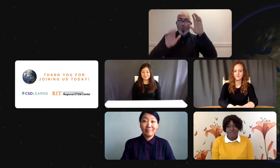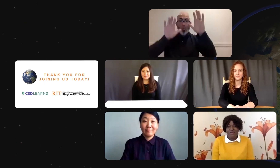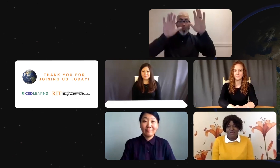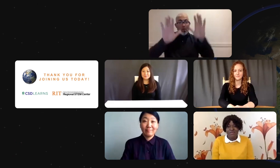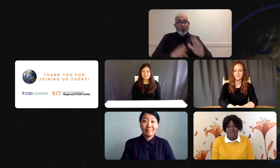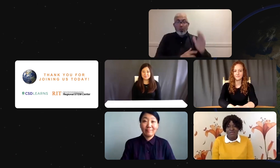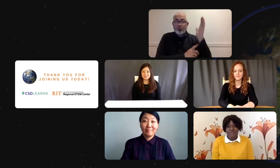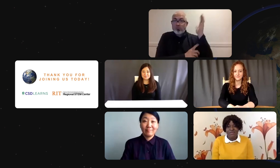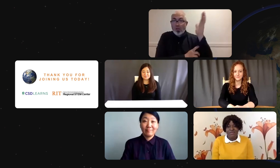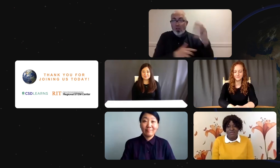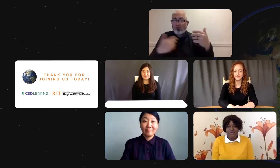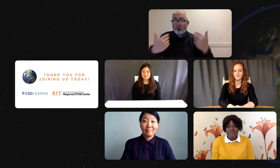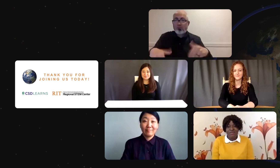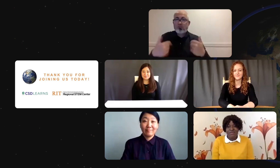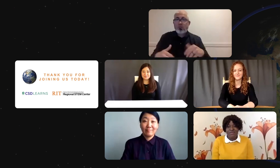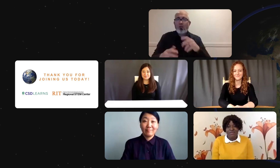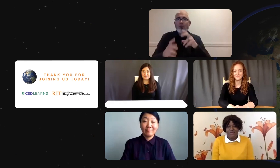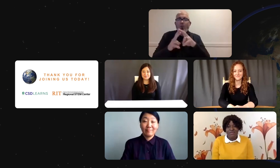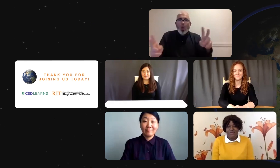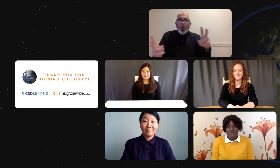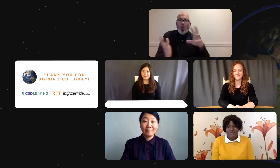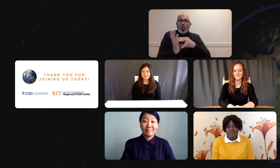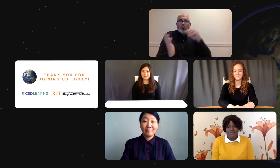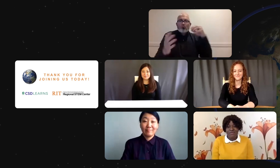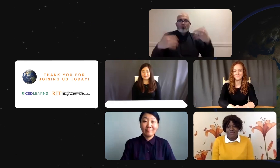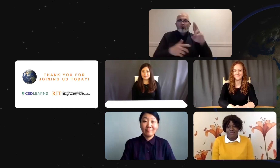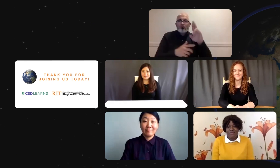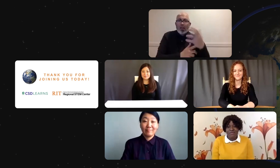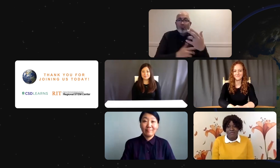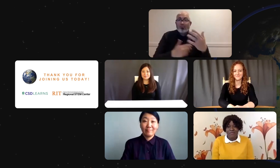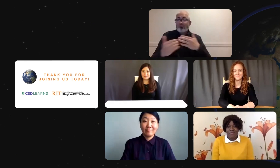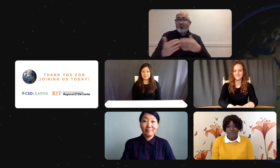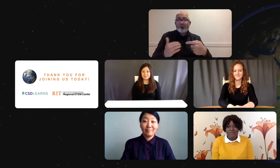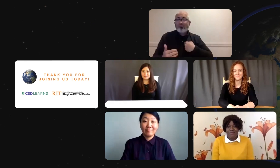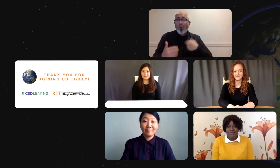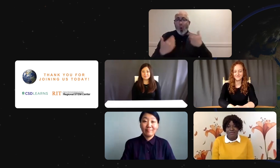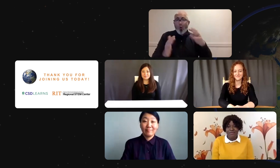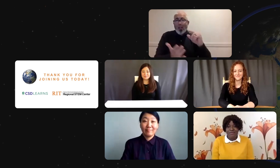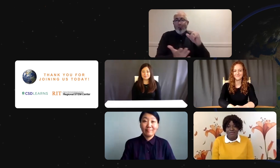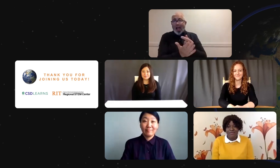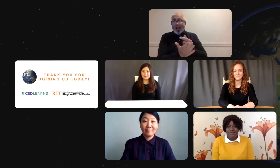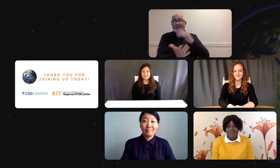Thank you four for your in-depth, rich, edifying presentations.